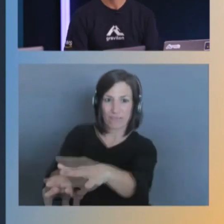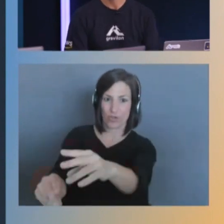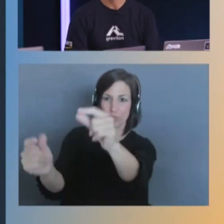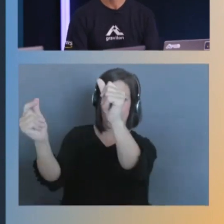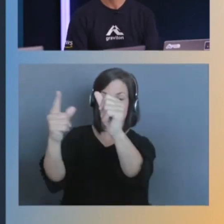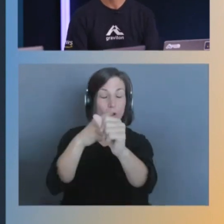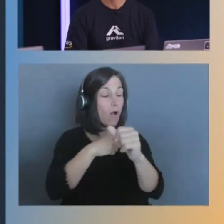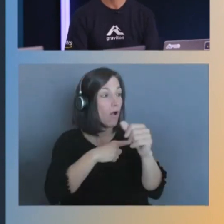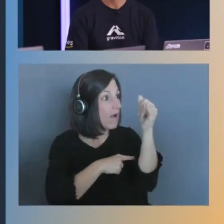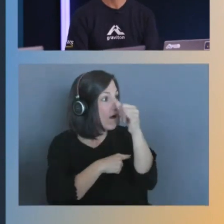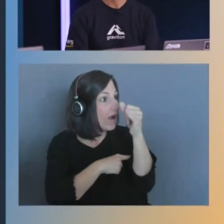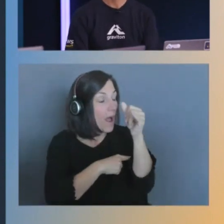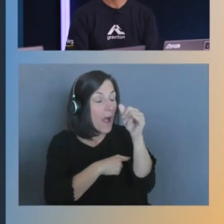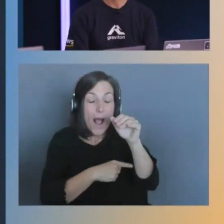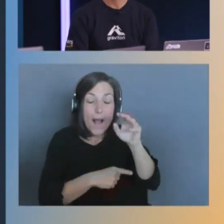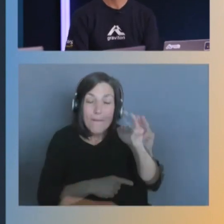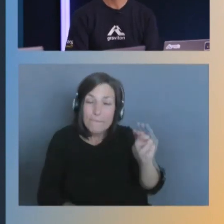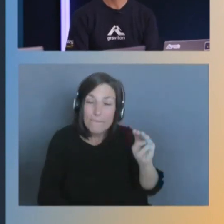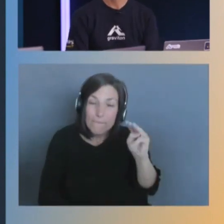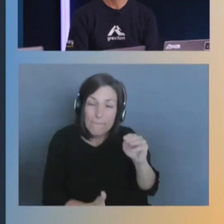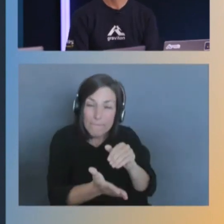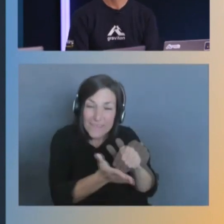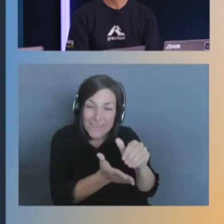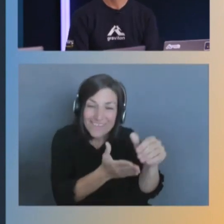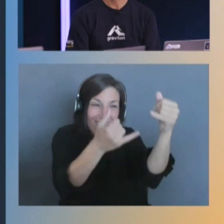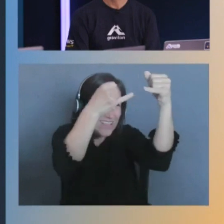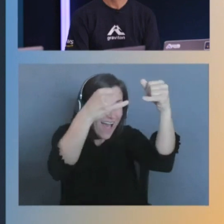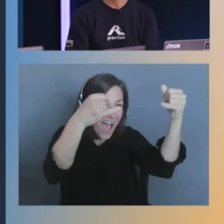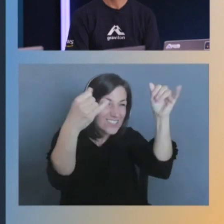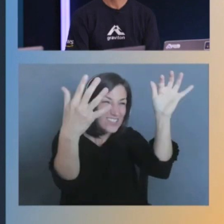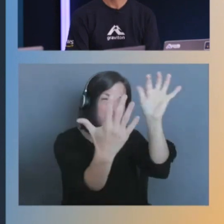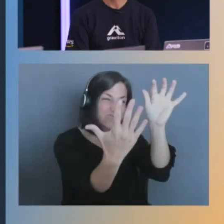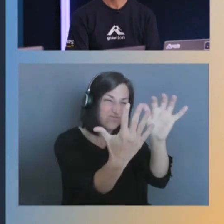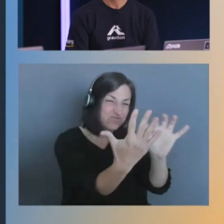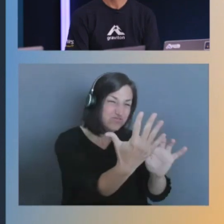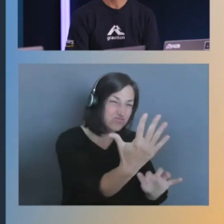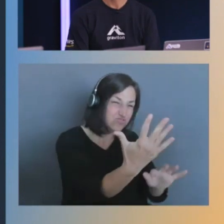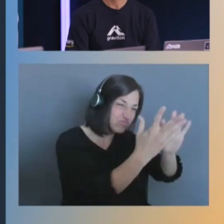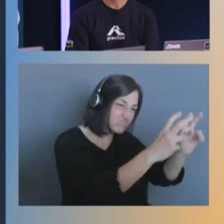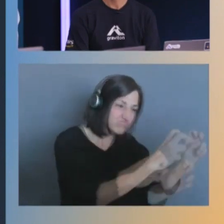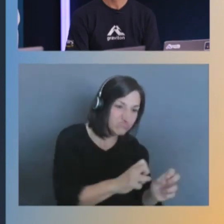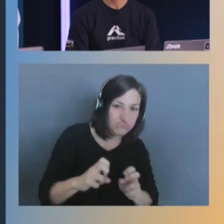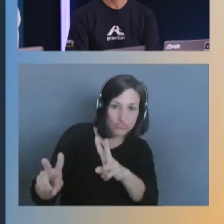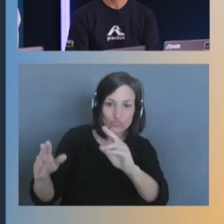into a new architecture is impressive, that you're able to do that in such a short period of time.